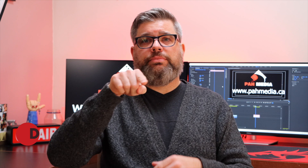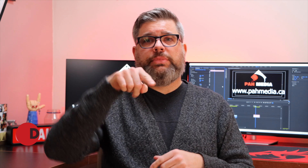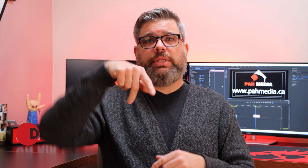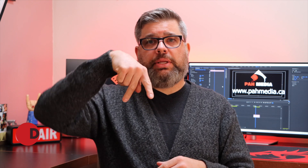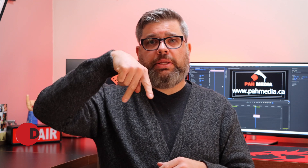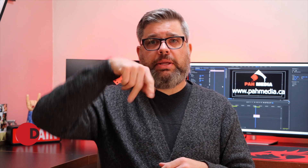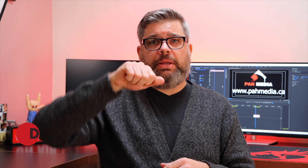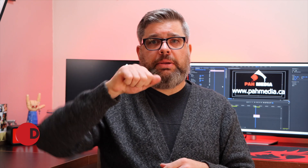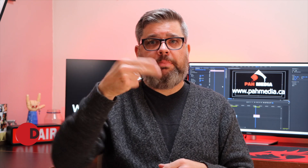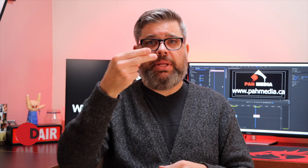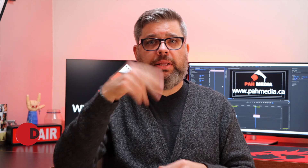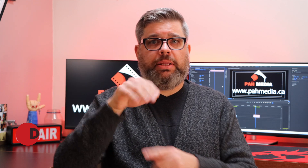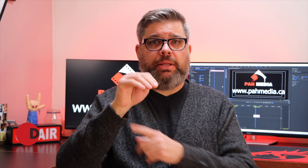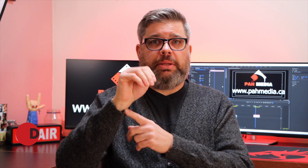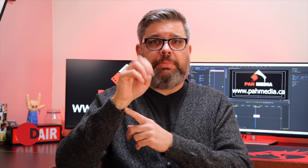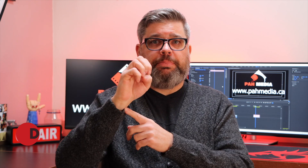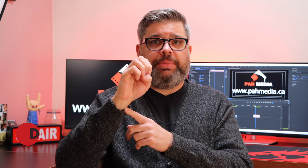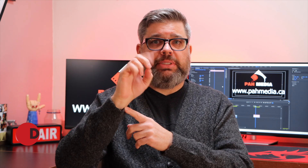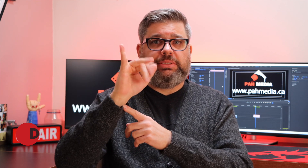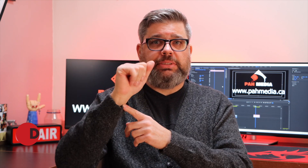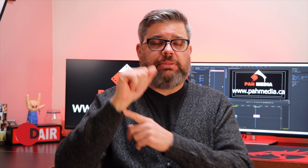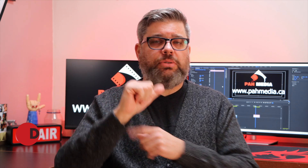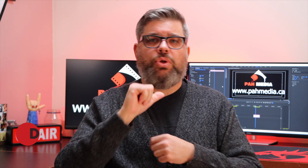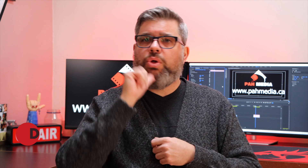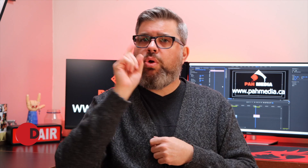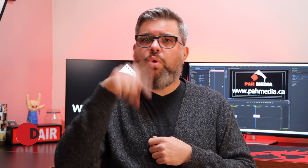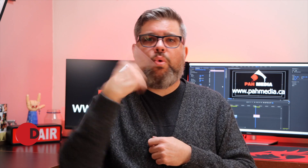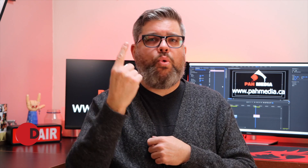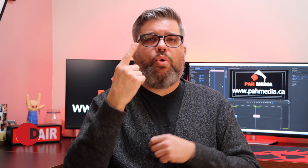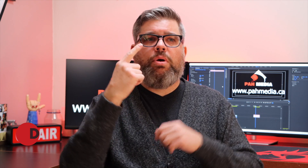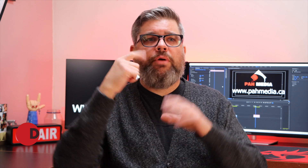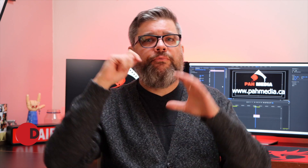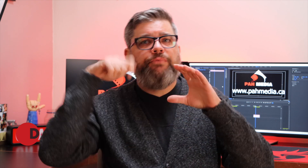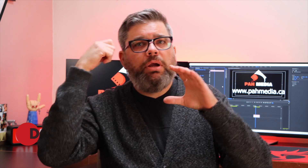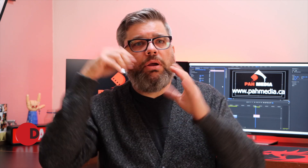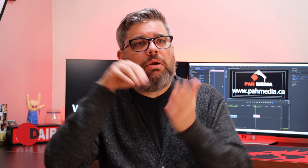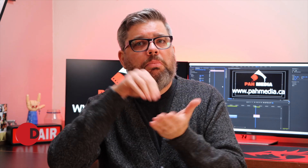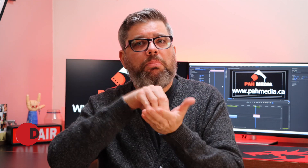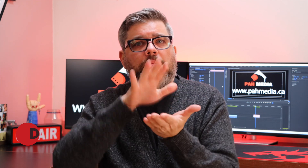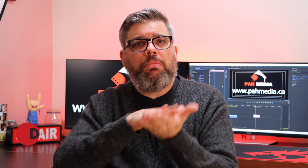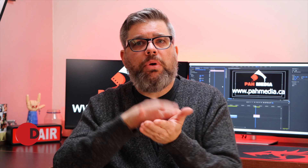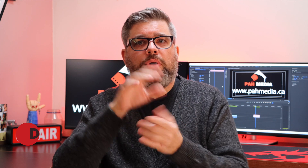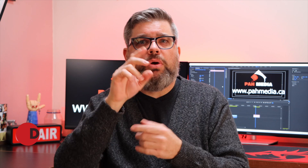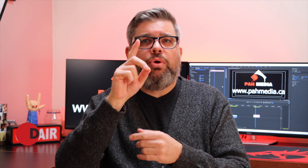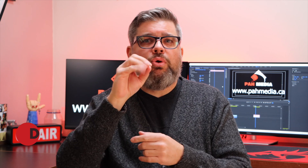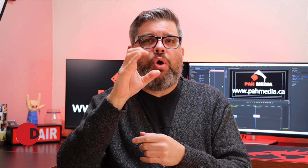PAH Media does not intend to film only film documentaries.